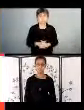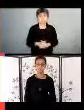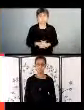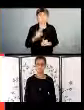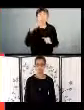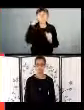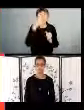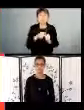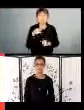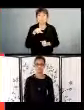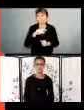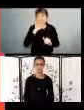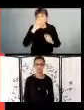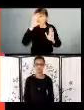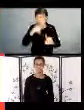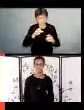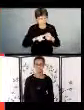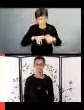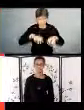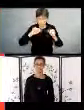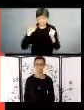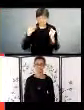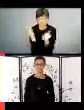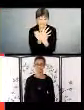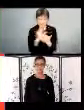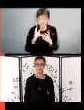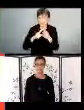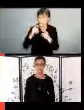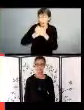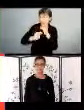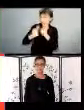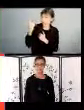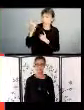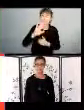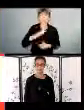to everyone, and your application won’t benefit from trying to write or represent